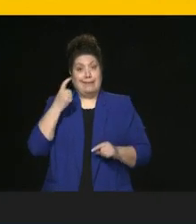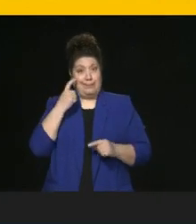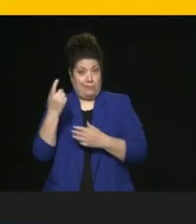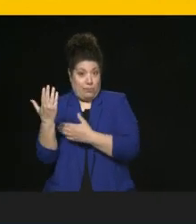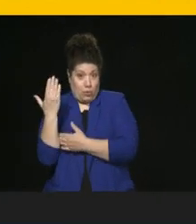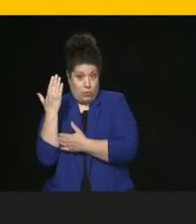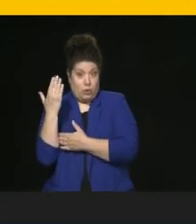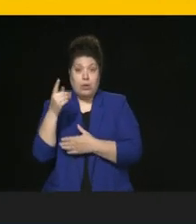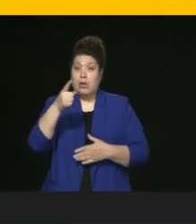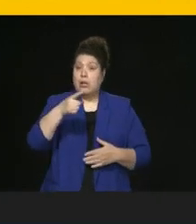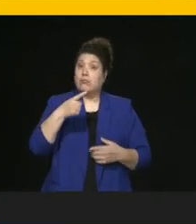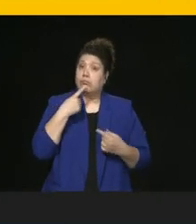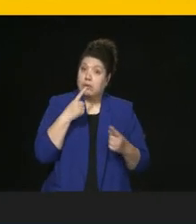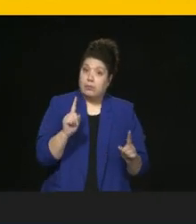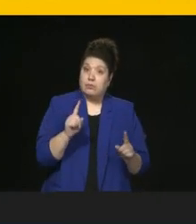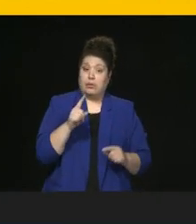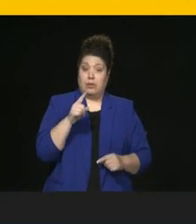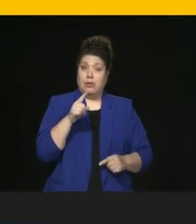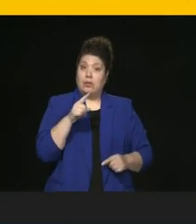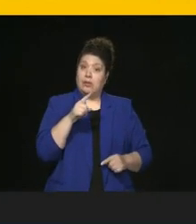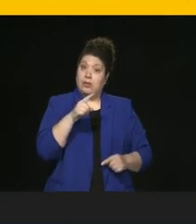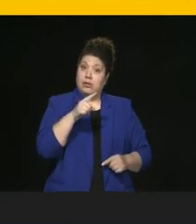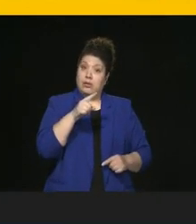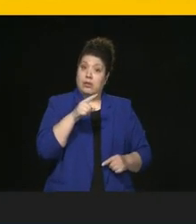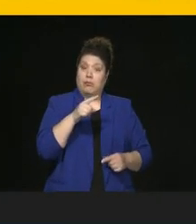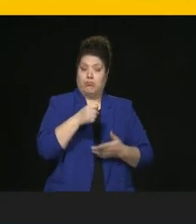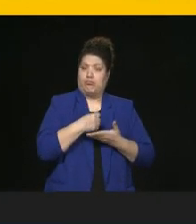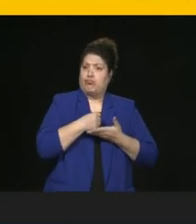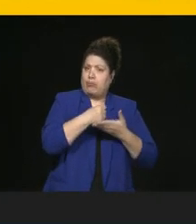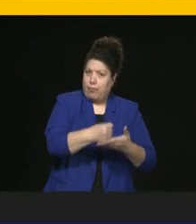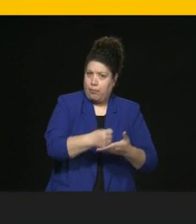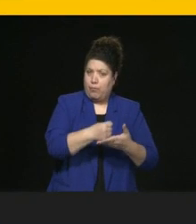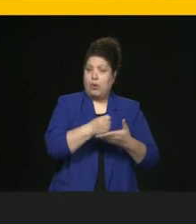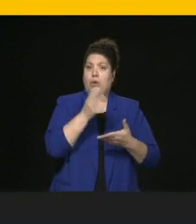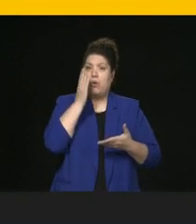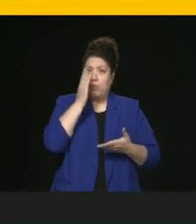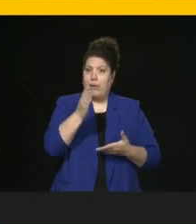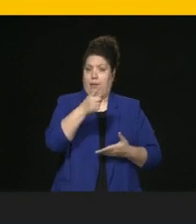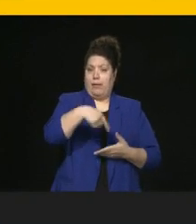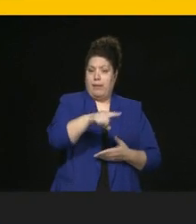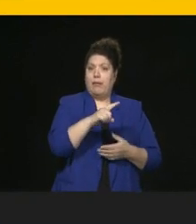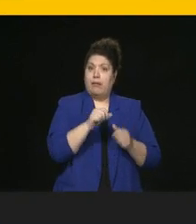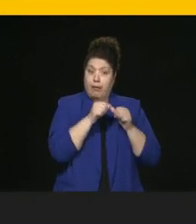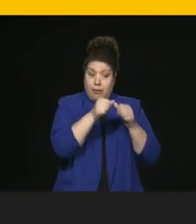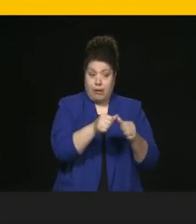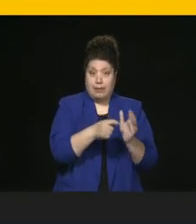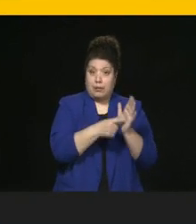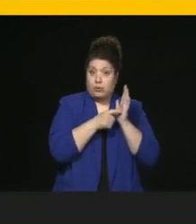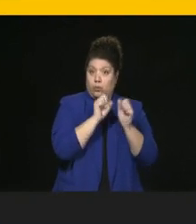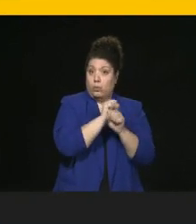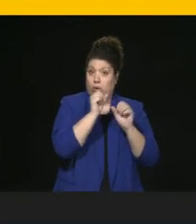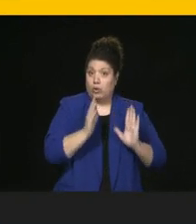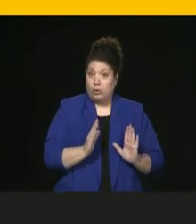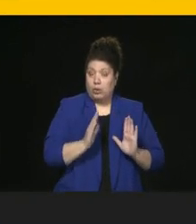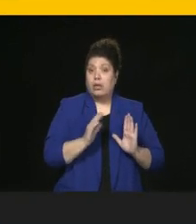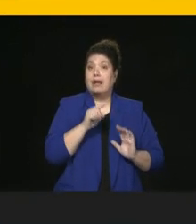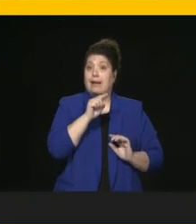PRIME MINISTER TRUDEAU MADE ANOTHER ANNOUNCEMENT THIS MORNING. HE ANNOUNCED THAT WE WILL BE